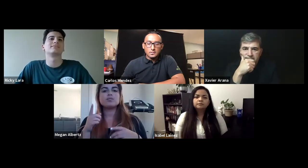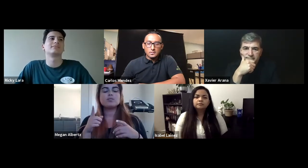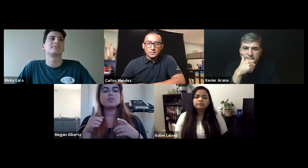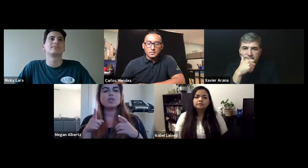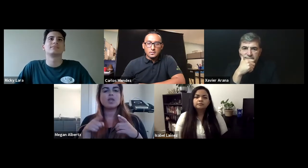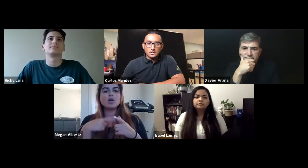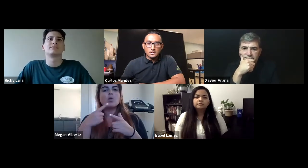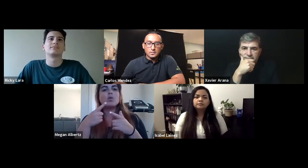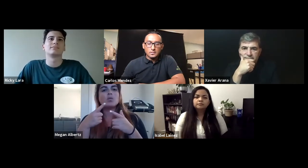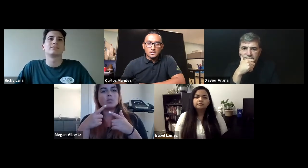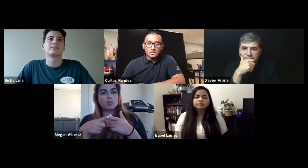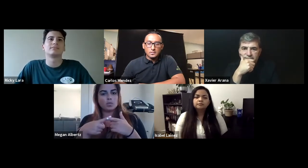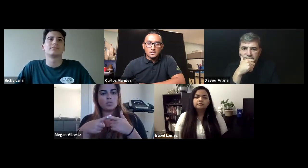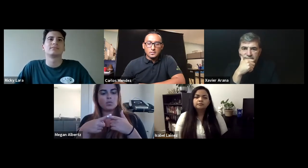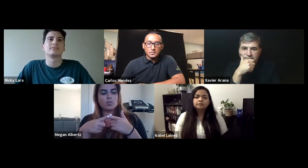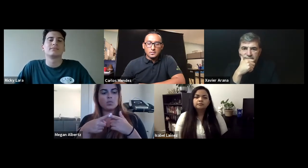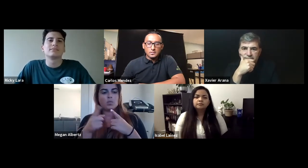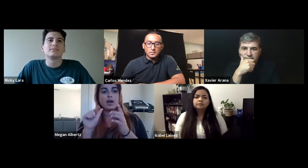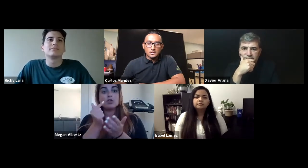I wasn't really there yet.